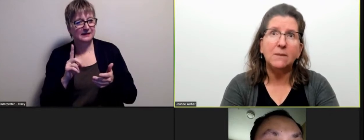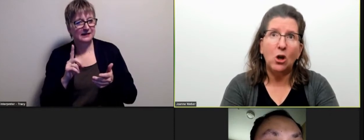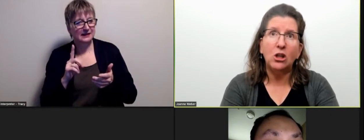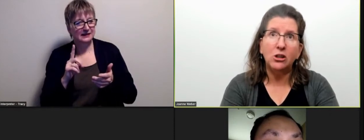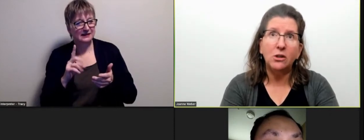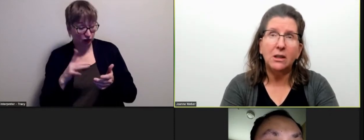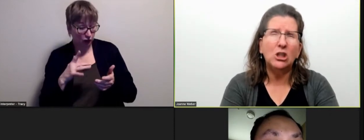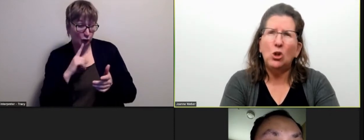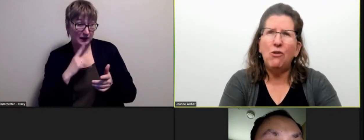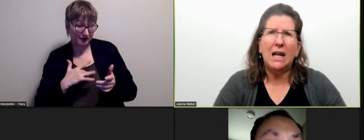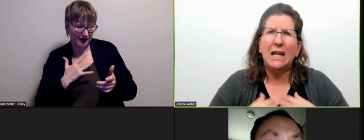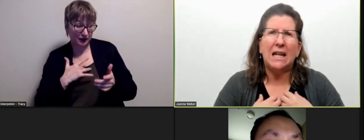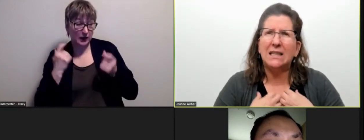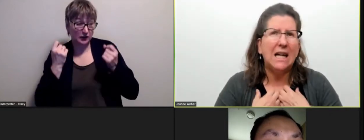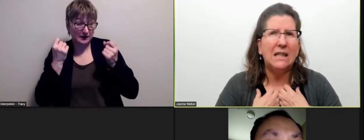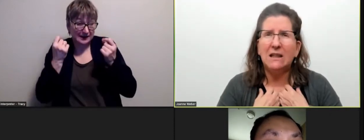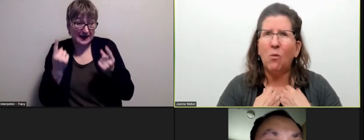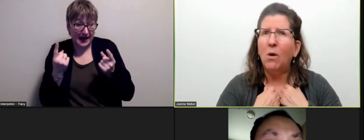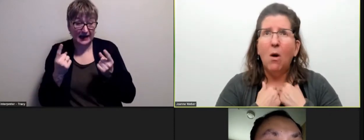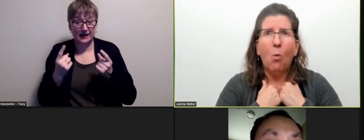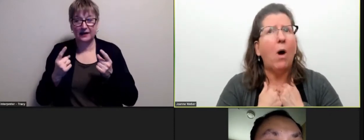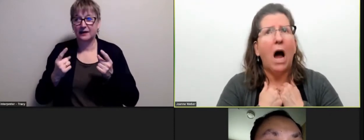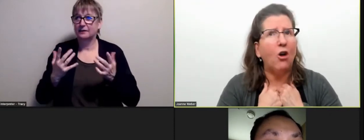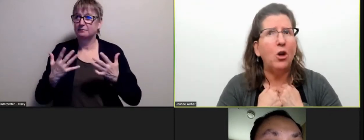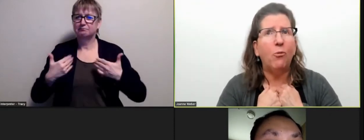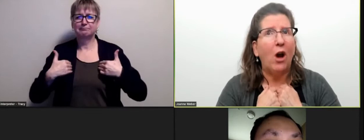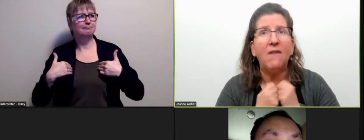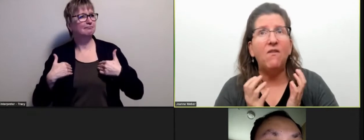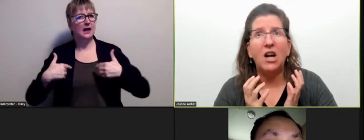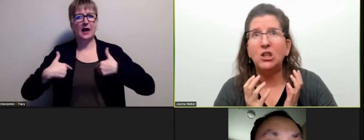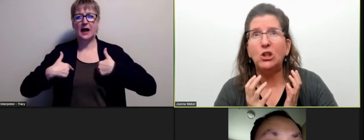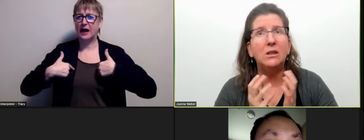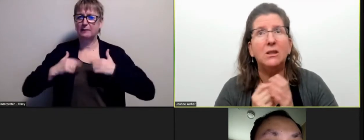Did you really get a sense of how your brain functions?